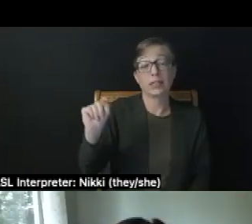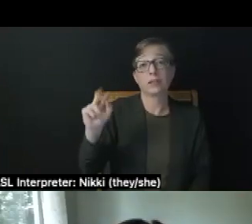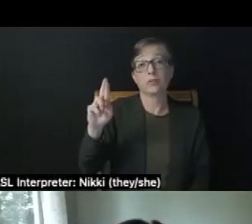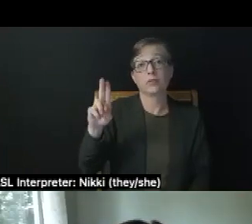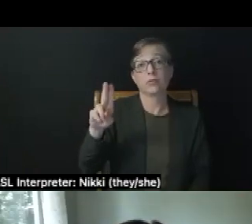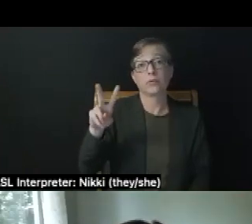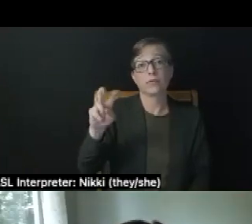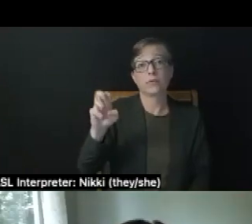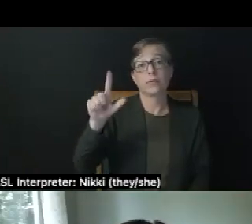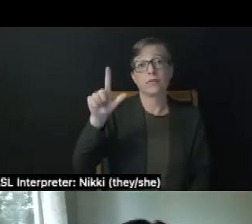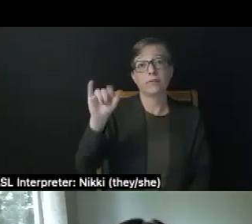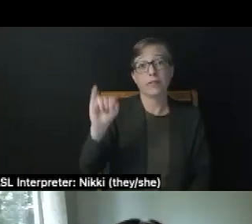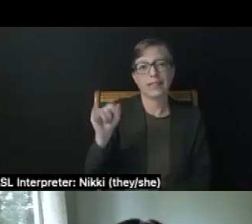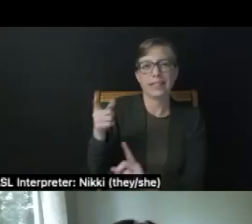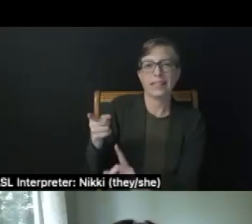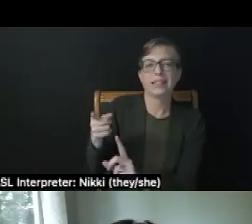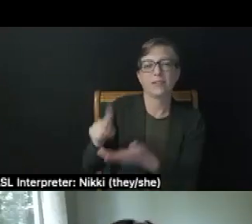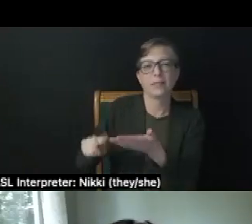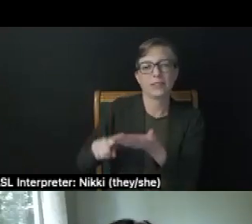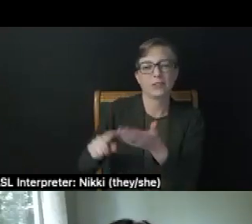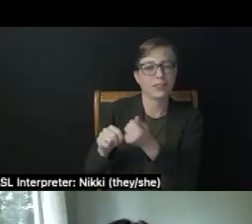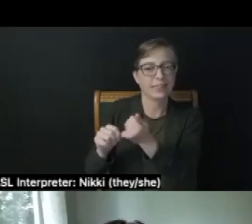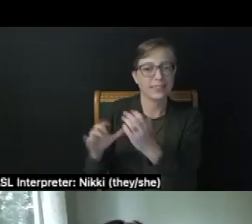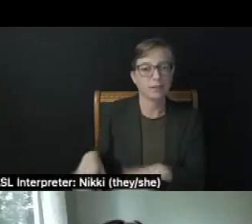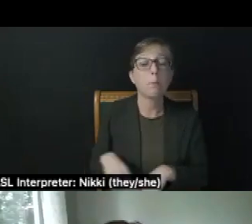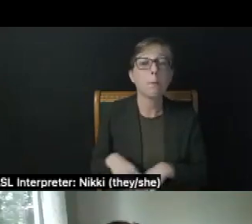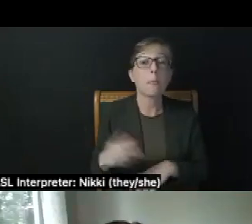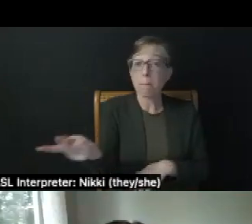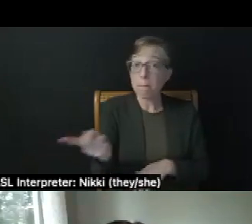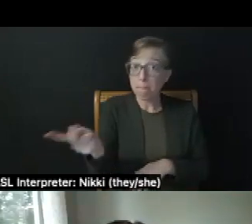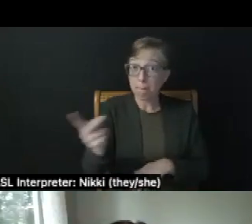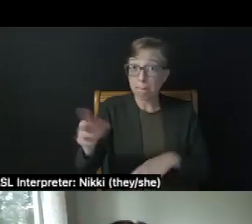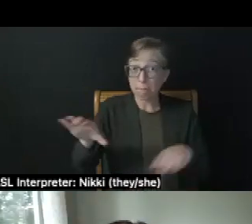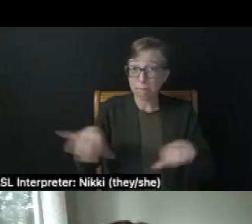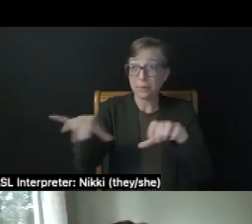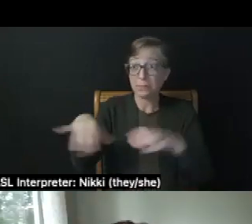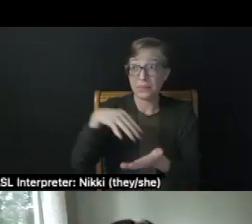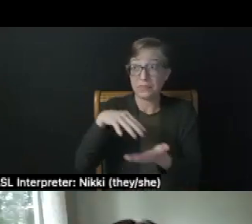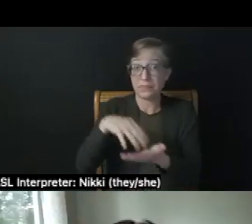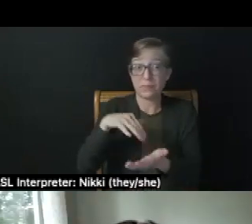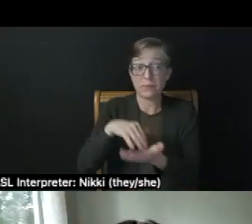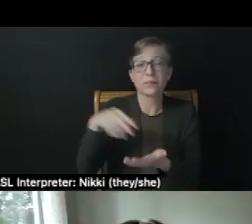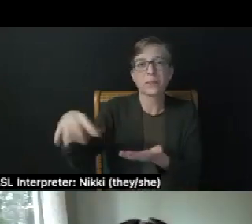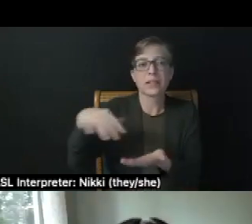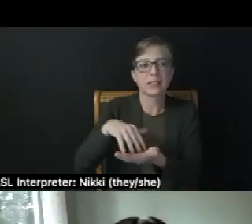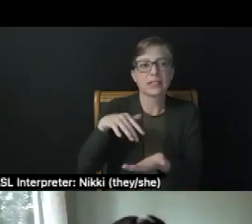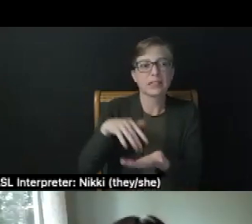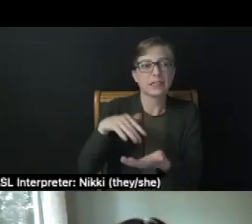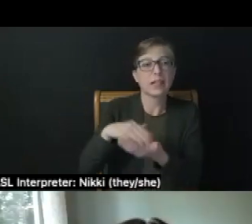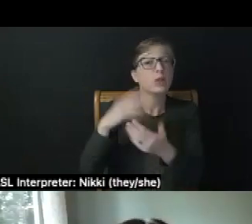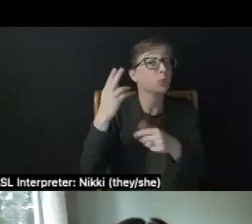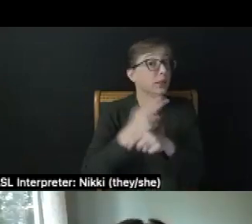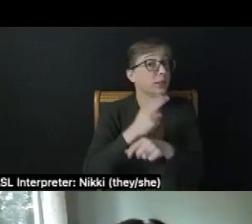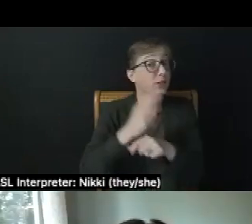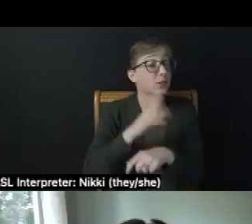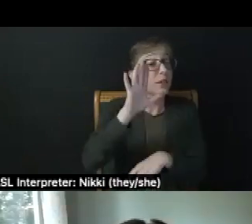This study was used of the American Housing Survey data from